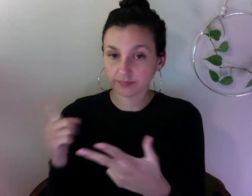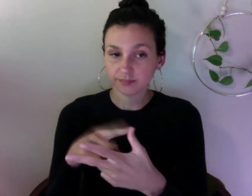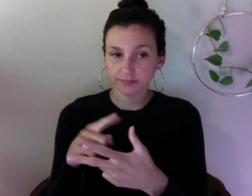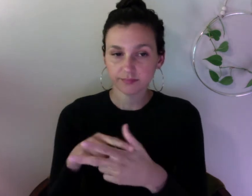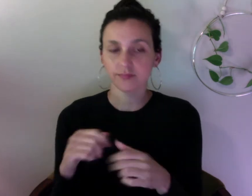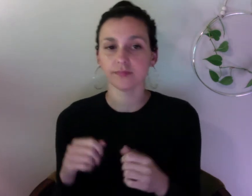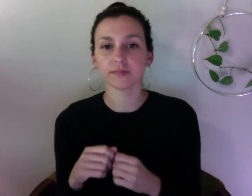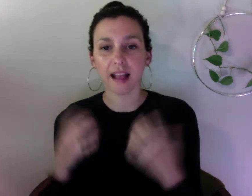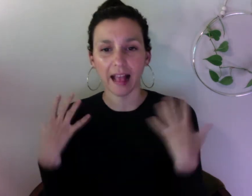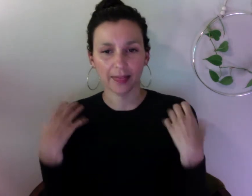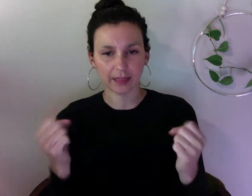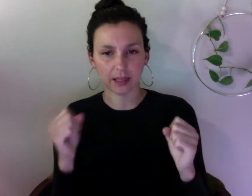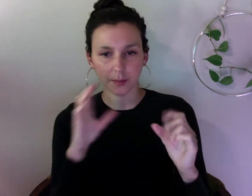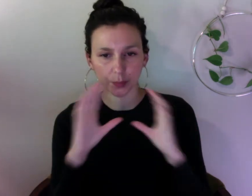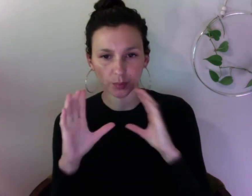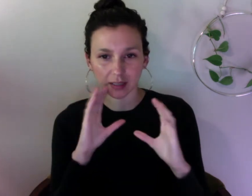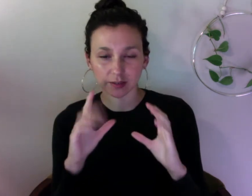Healthy communication.